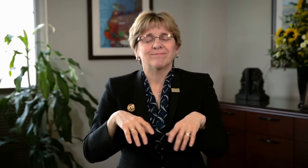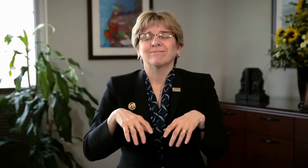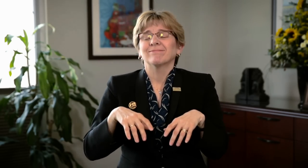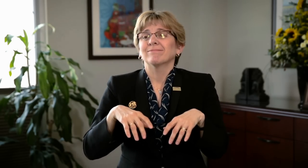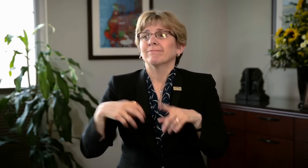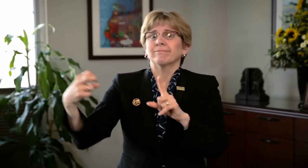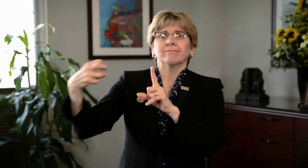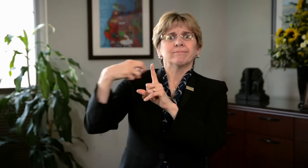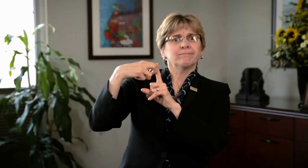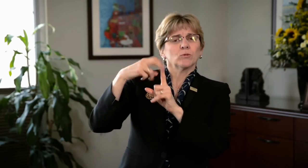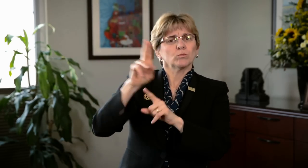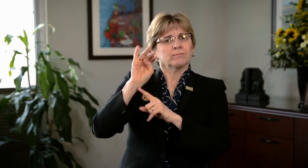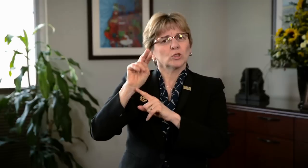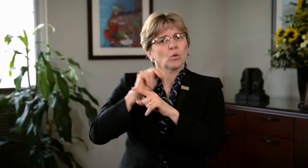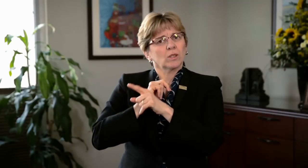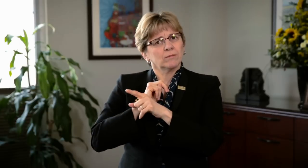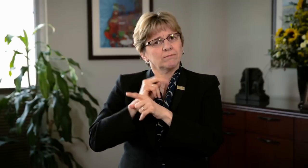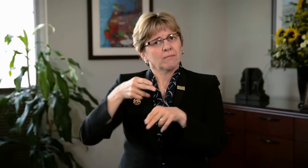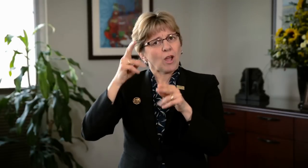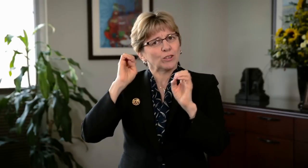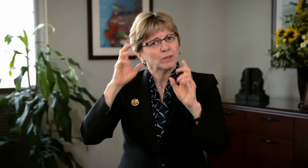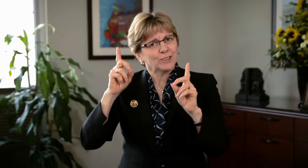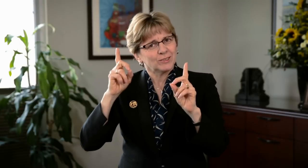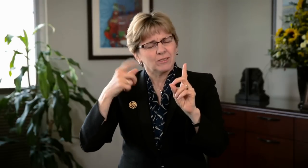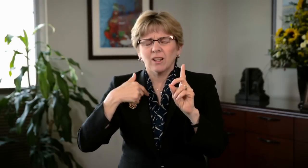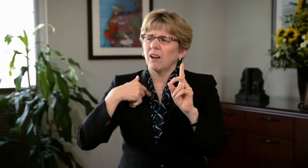I was approached by the University of Minnesota to work in the field of higher education.